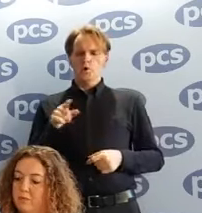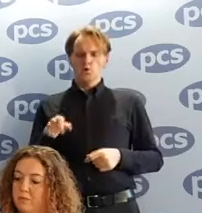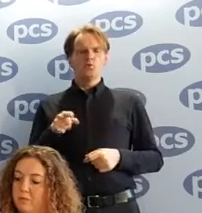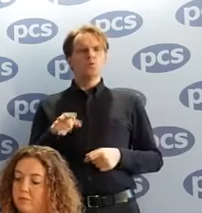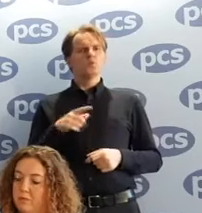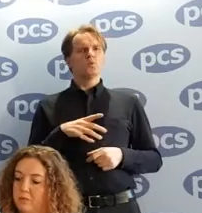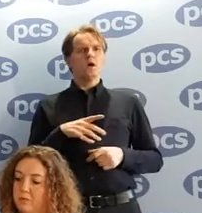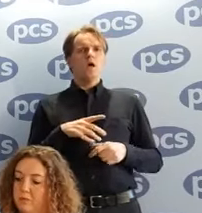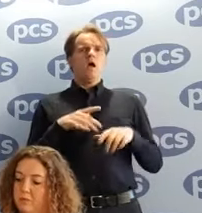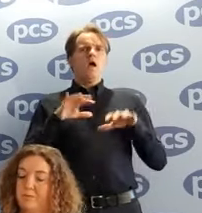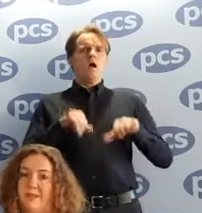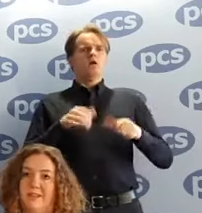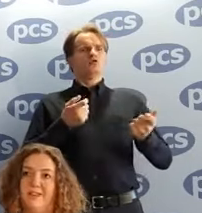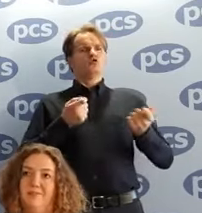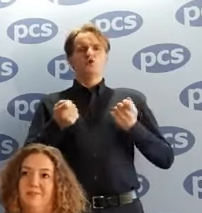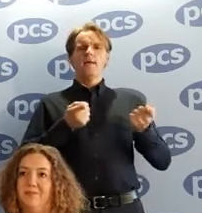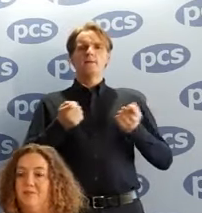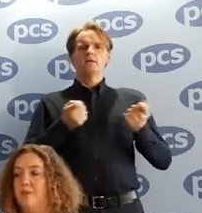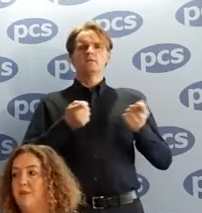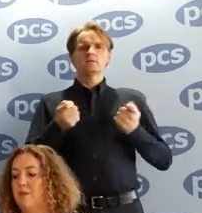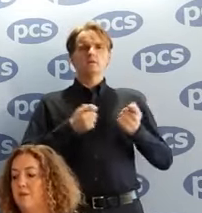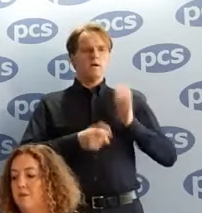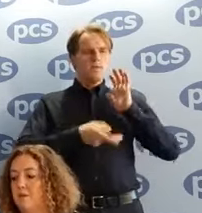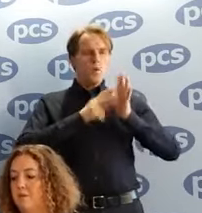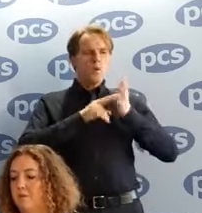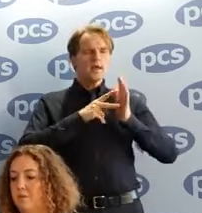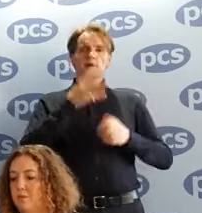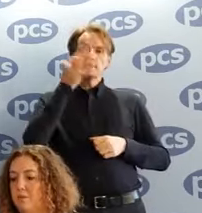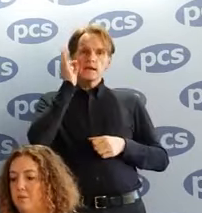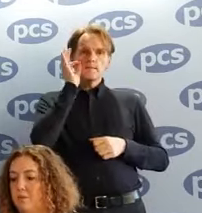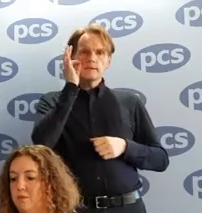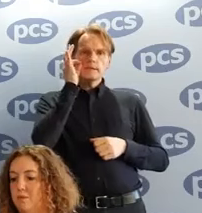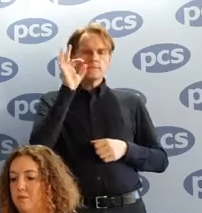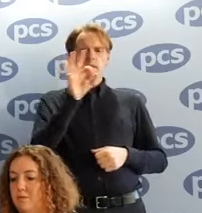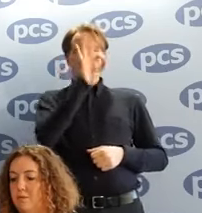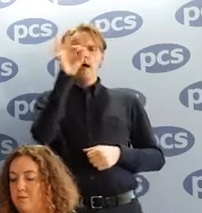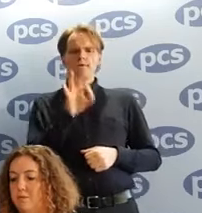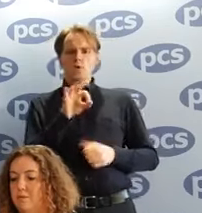union's organising committee and we've had a question in from Kirsty in Preston